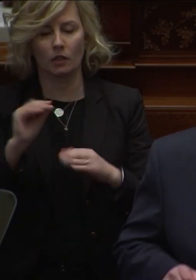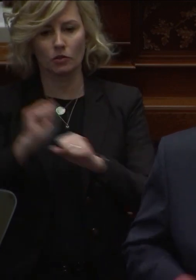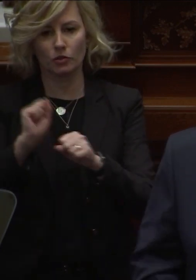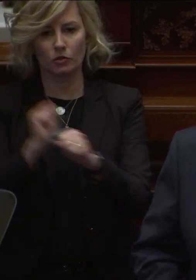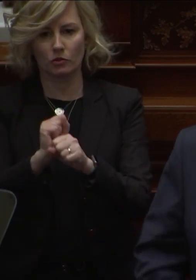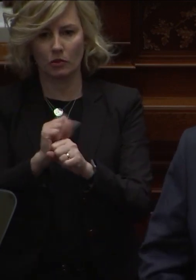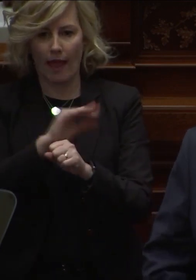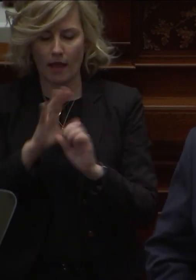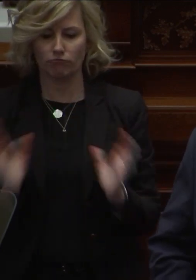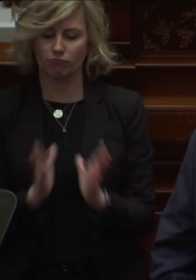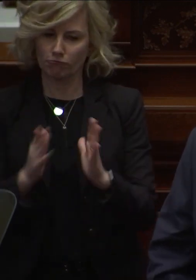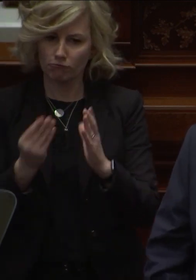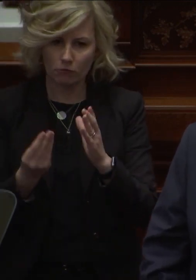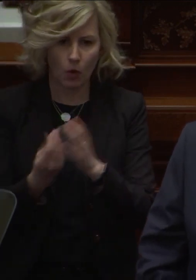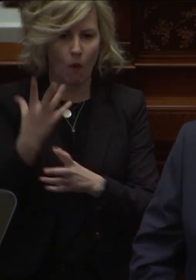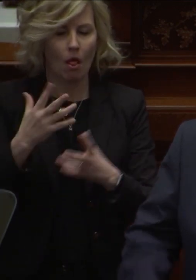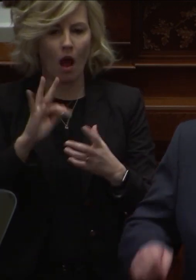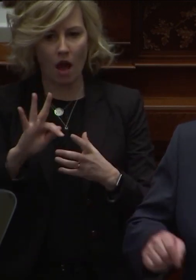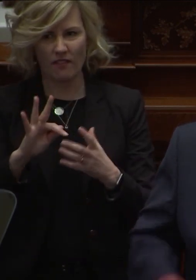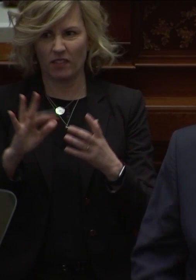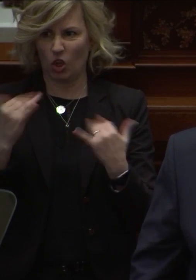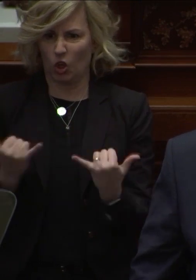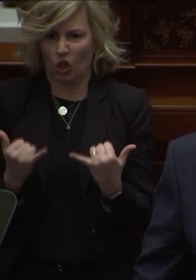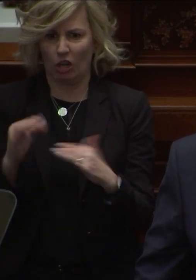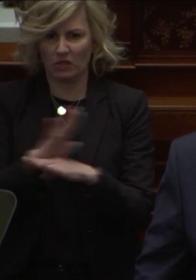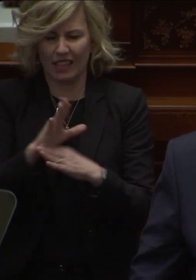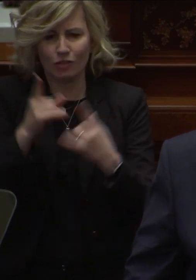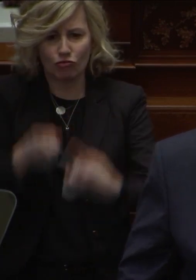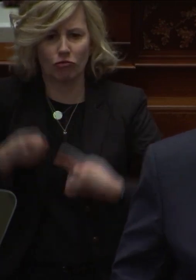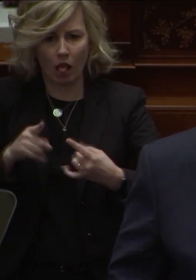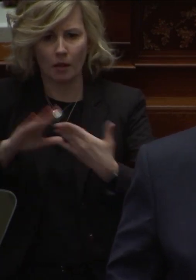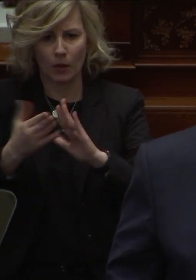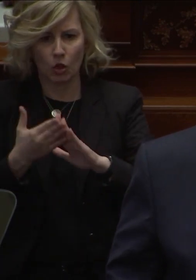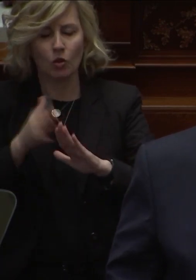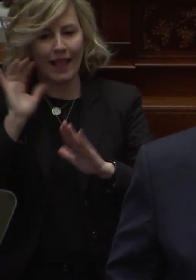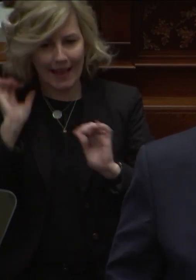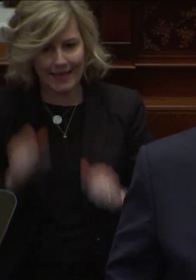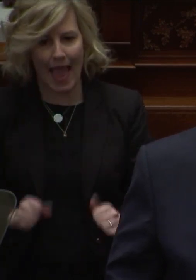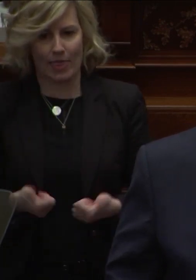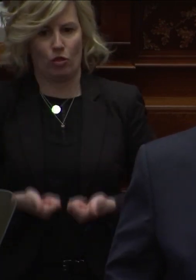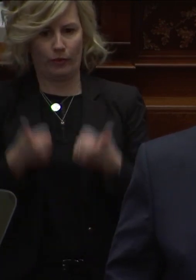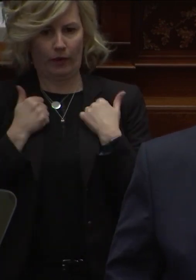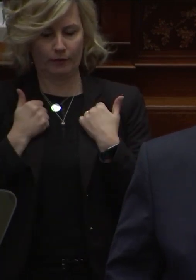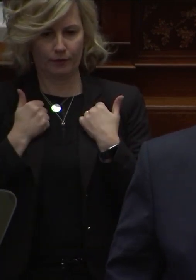REVITALIZATION PLAN TO ENCOURAGE CREATION OF NEW BUSINESSES AND JOBS AND FOSTER OF GROWTH OF